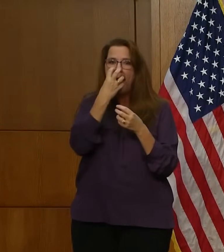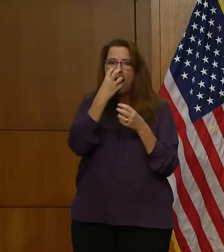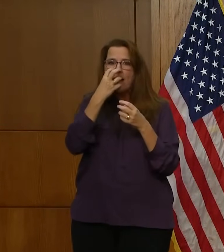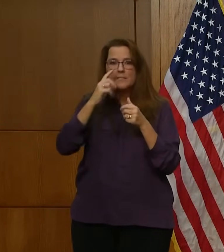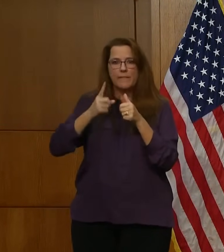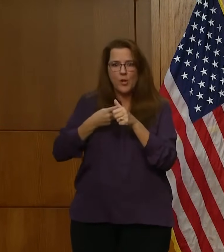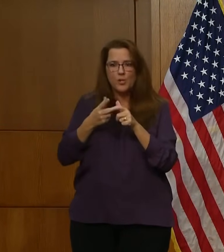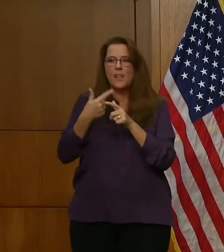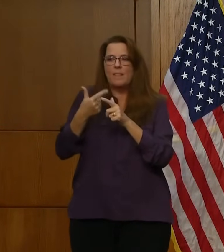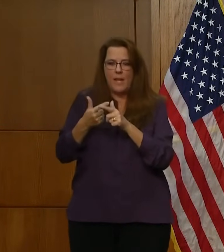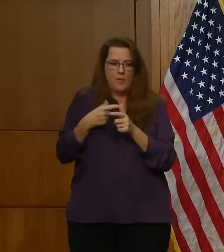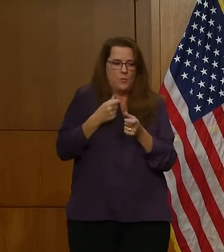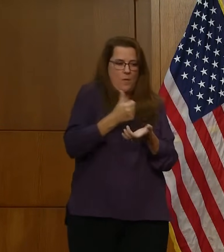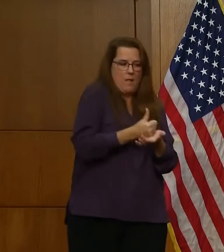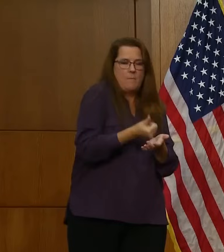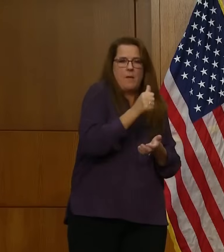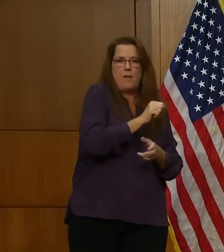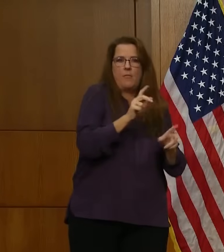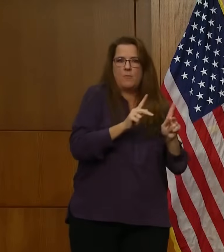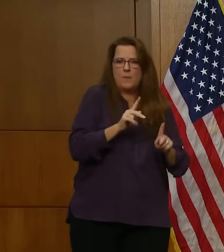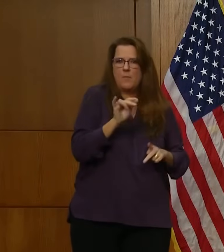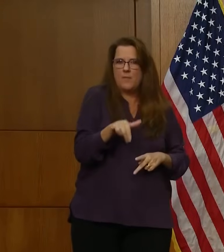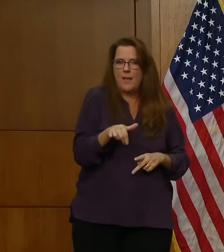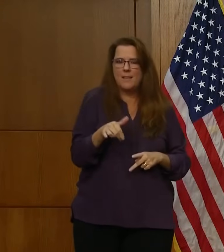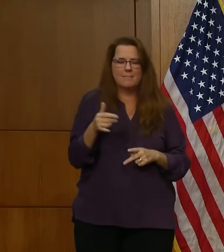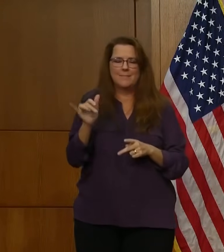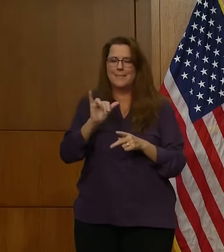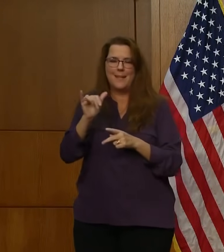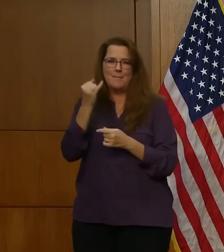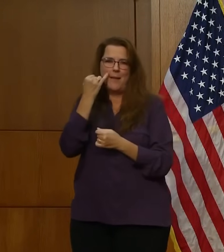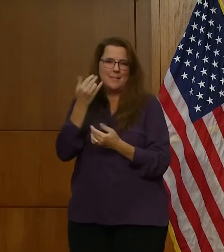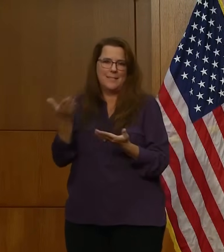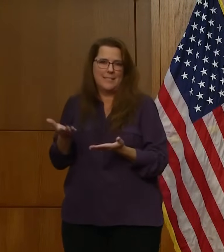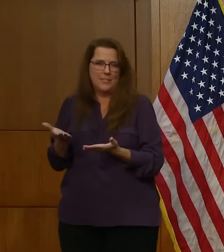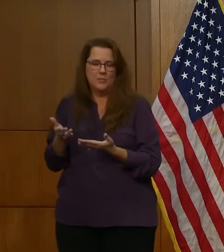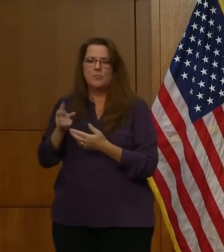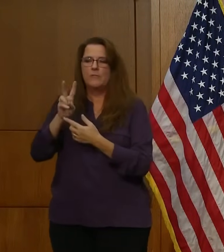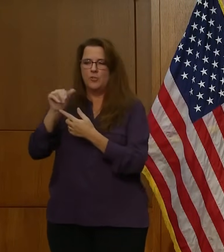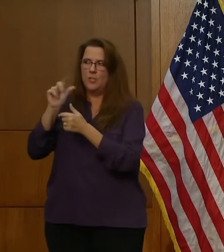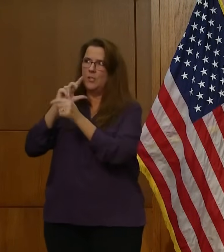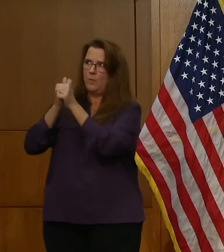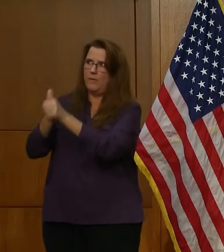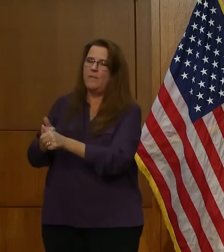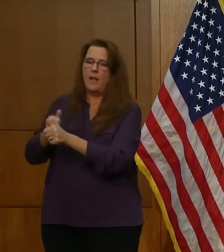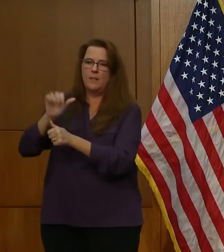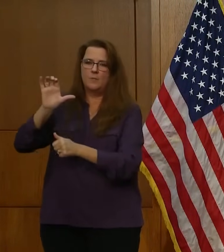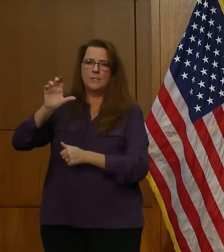YOUR OWN MASS FIRST SO THAT YOU CAN SAFELY HELP OTHER PEOPLE. THIS IS THE RIGHT THING TO DO